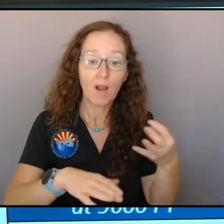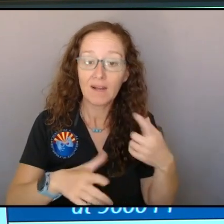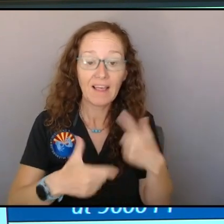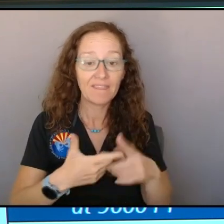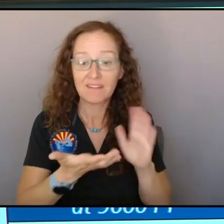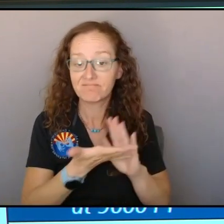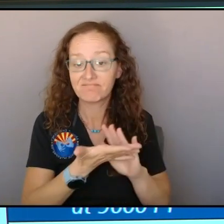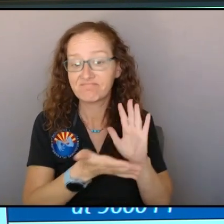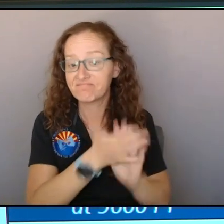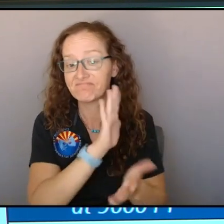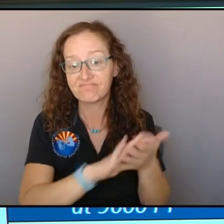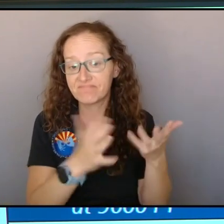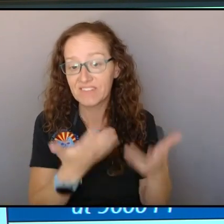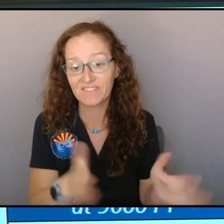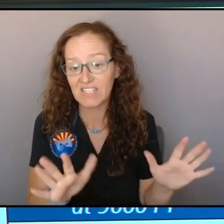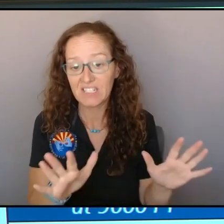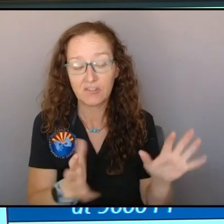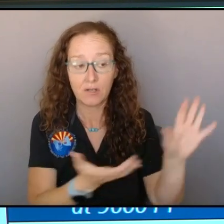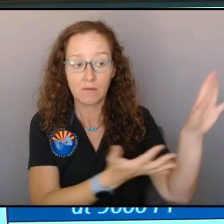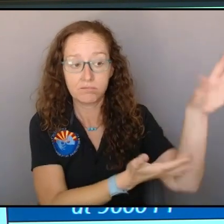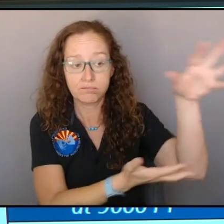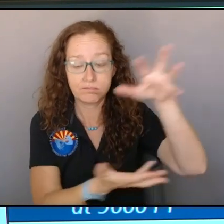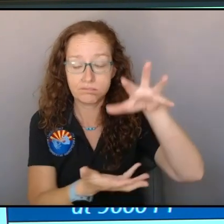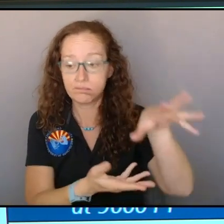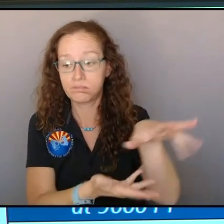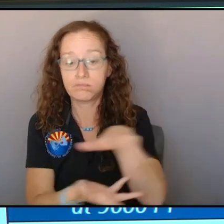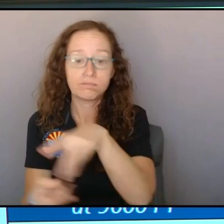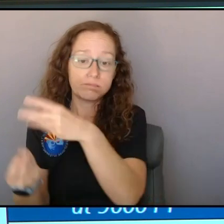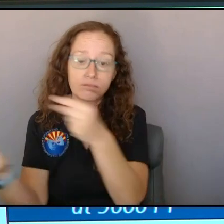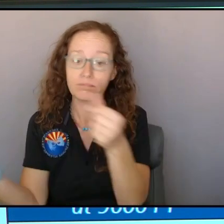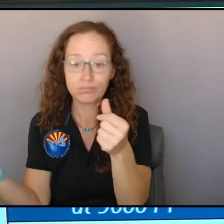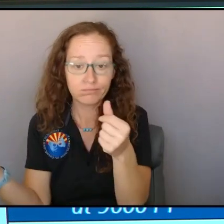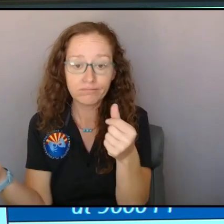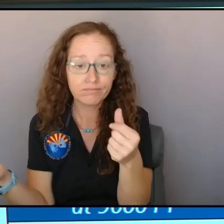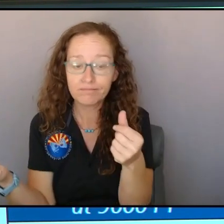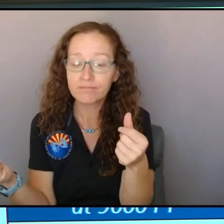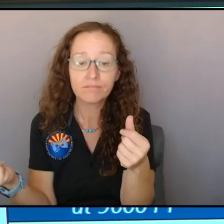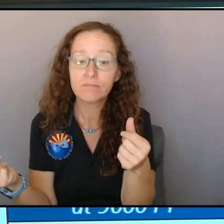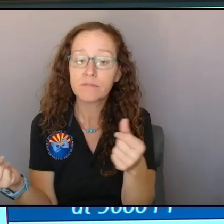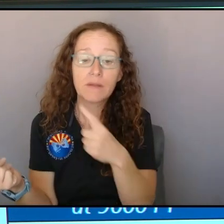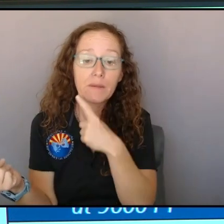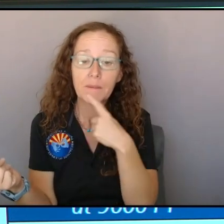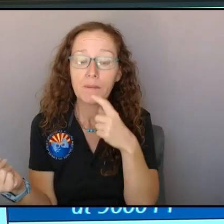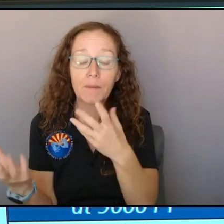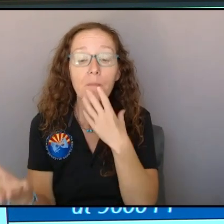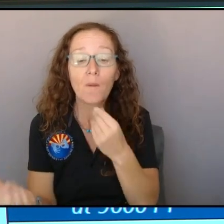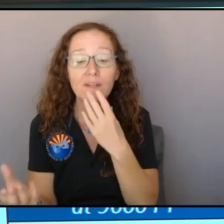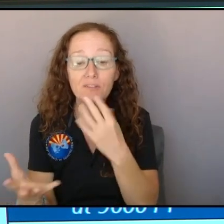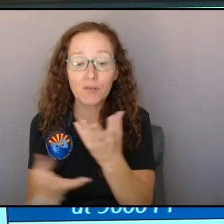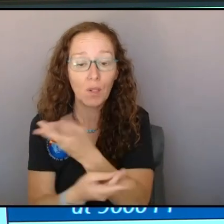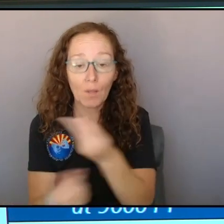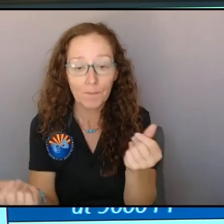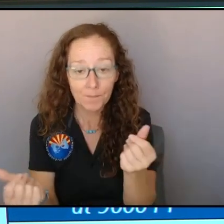out. We sweep out that moisture. We get the deep south winds back into the area and what that does, it brings the